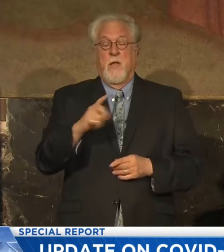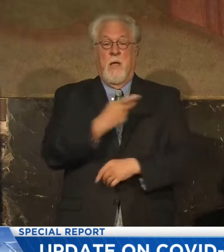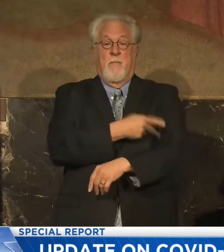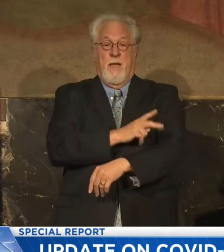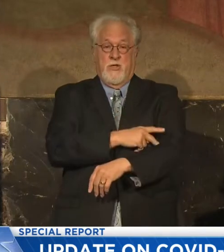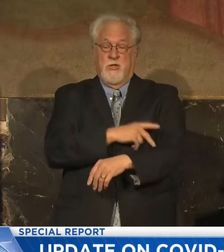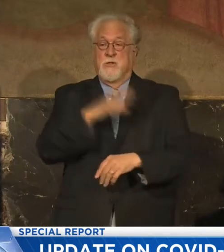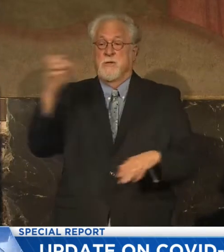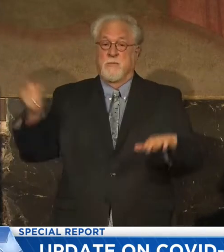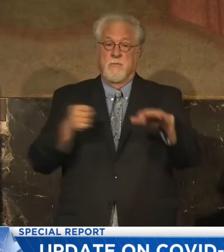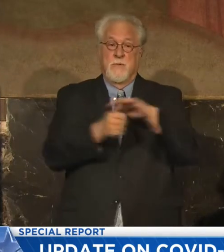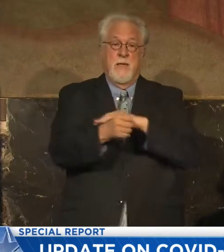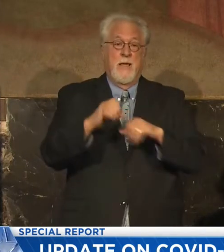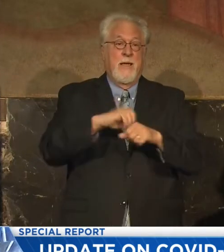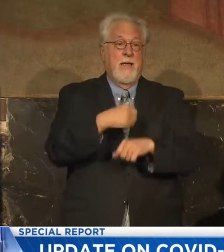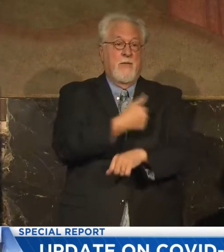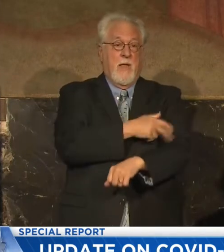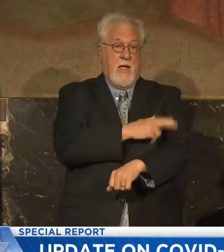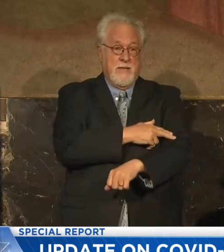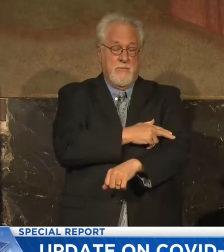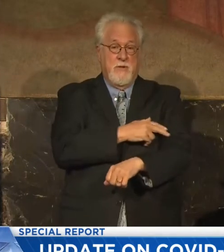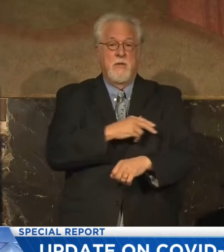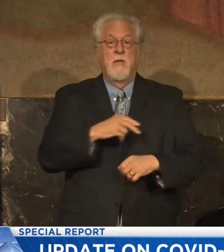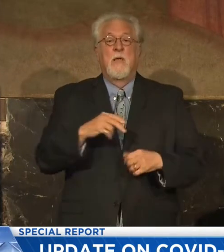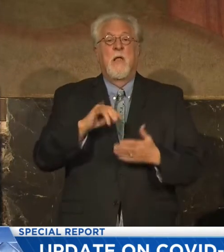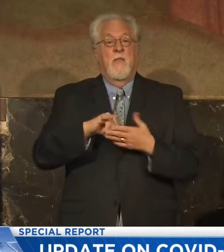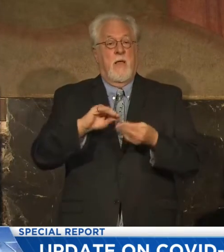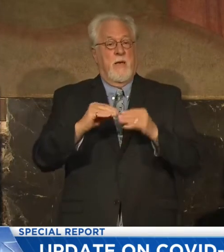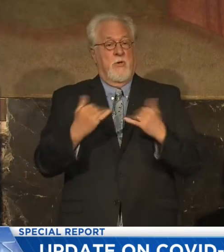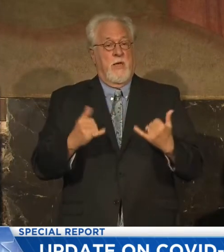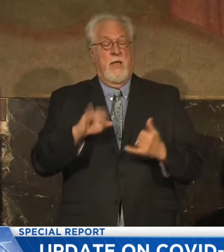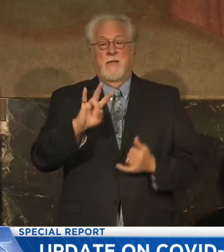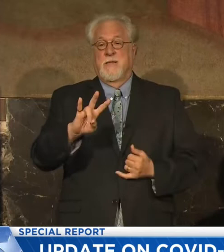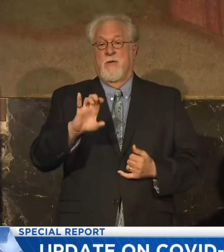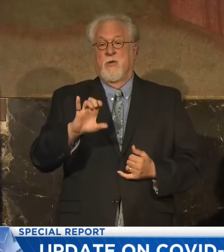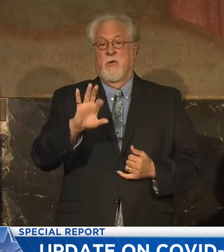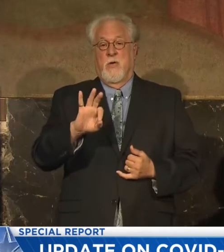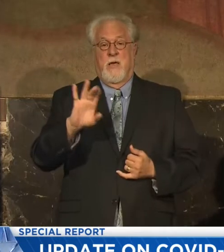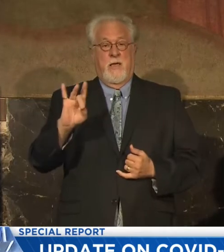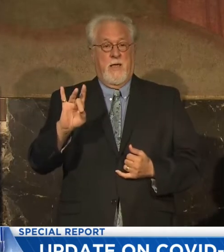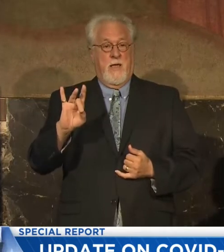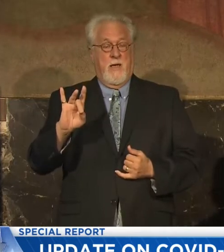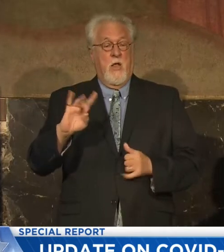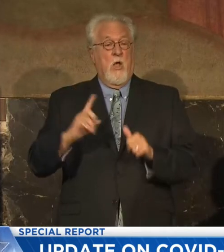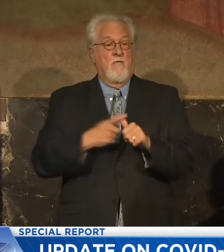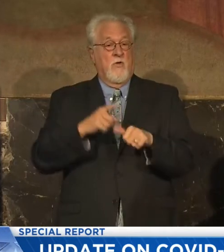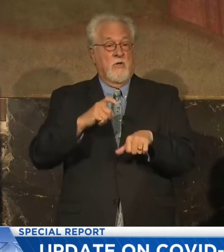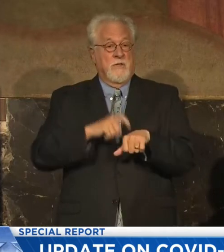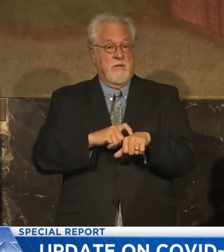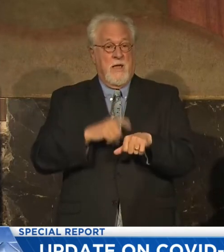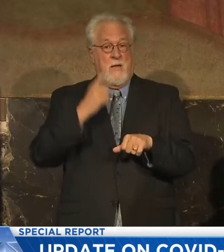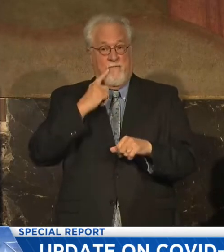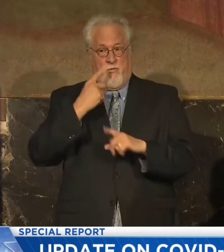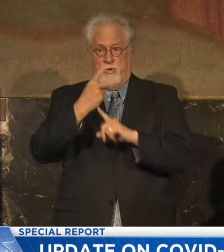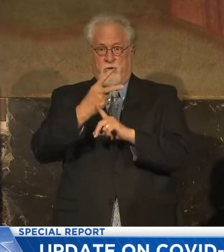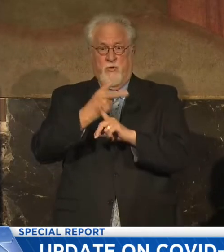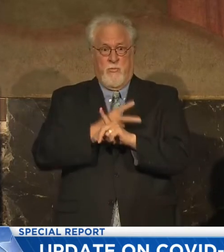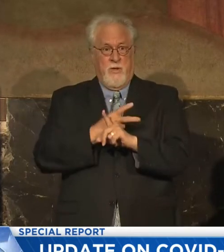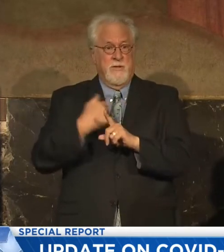TOTAL NUMBER OF DEATHS TO 2,617. WE DO HAVE SOME MORE GOOD NEWS ON THE NUMBER OF COVID PATIENTS THAT ARE HOSPITALIZED ACROSS THE